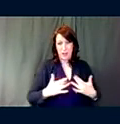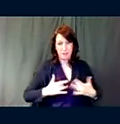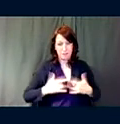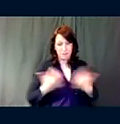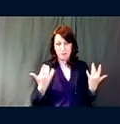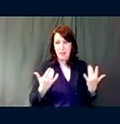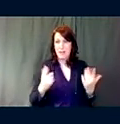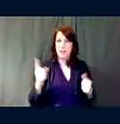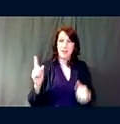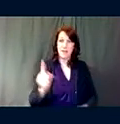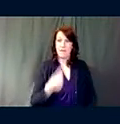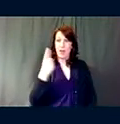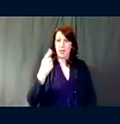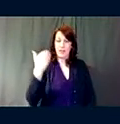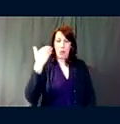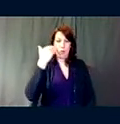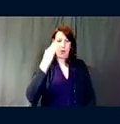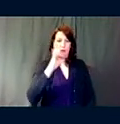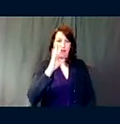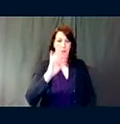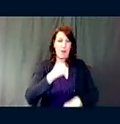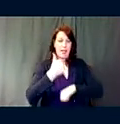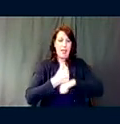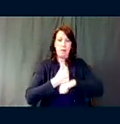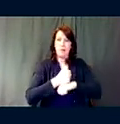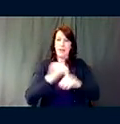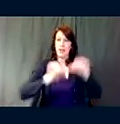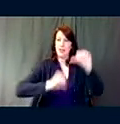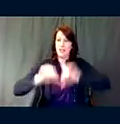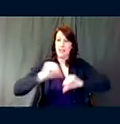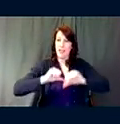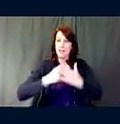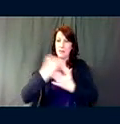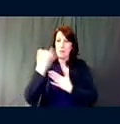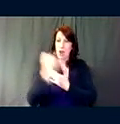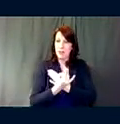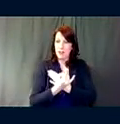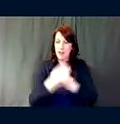NIDDS NIEHS, THIS IS THE FIRST THAT WE KNOW OF IMPLEMENTATION